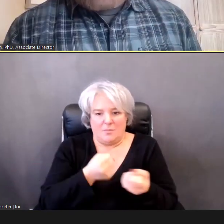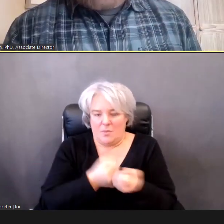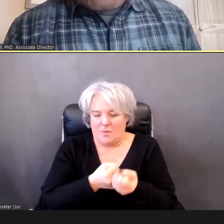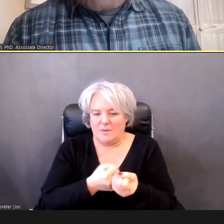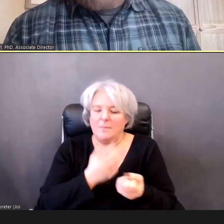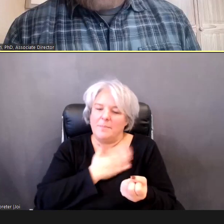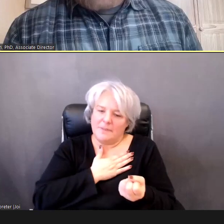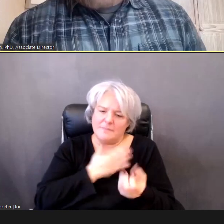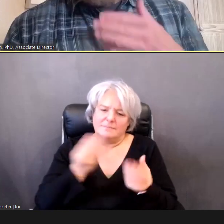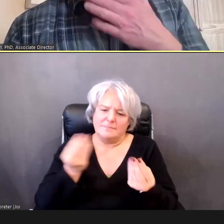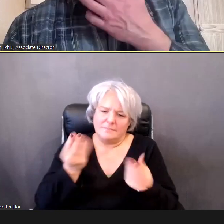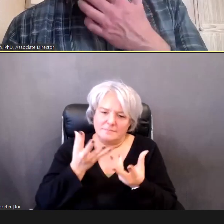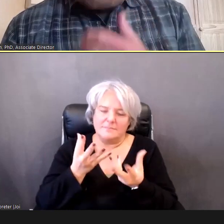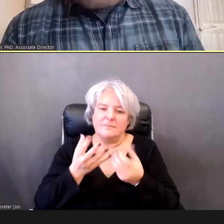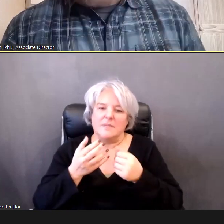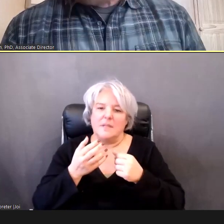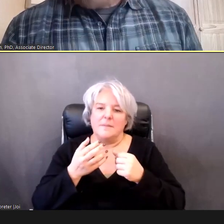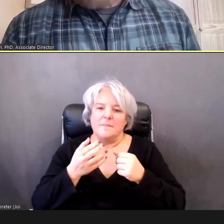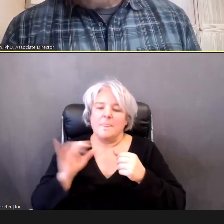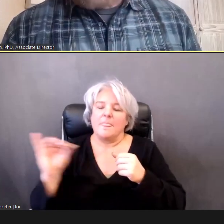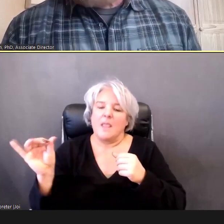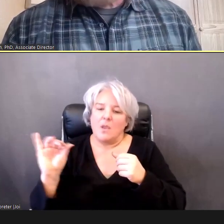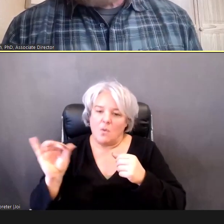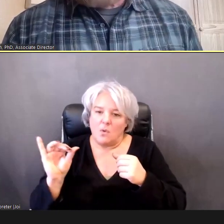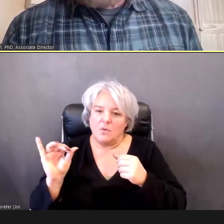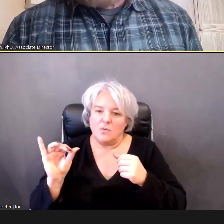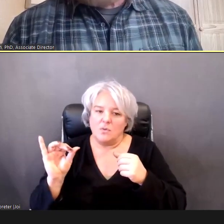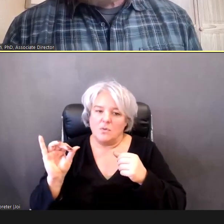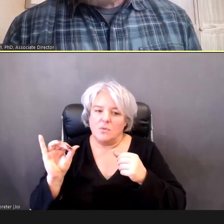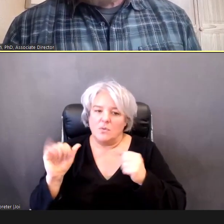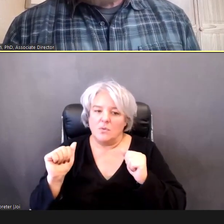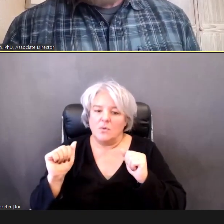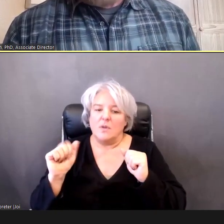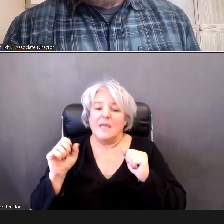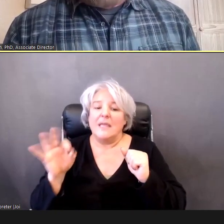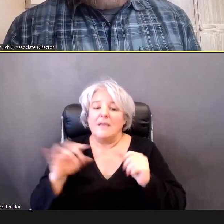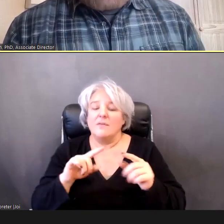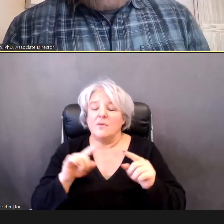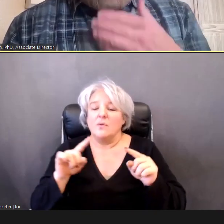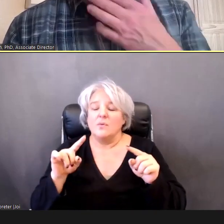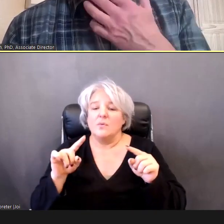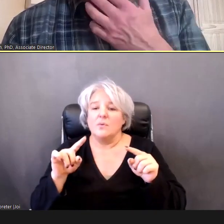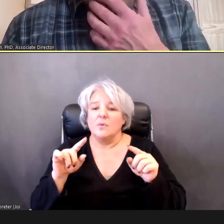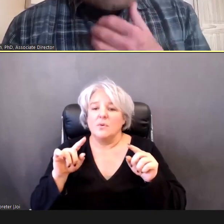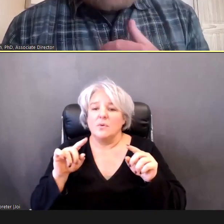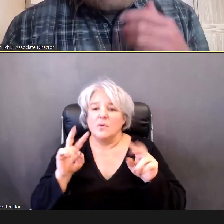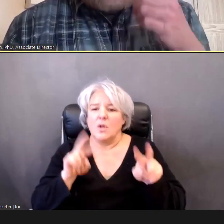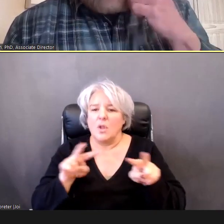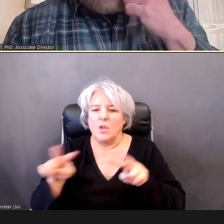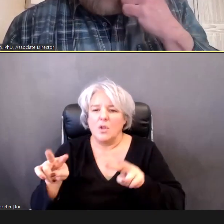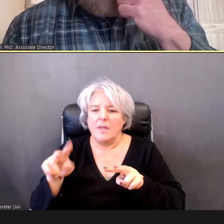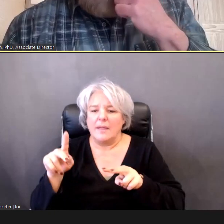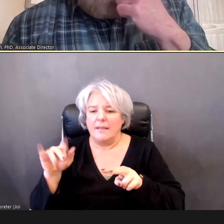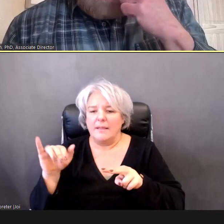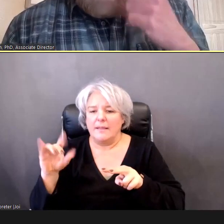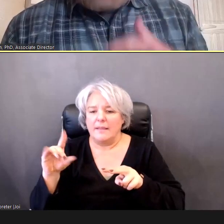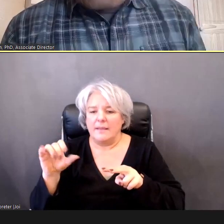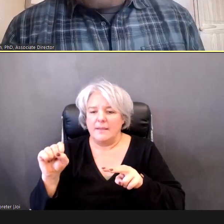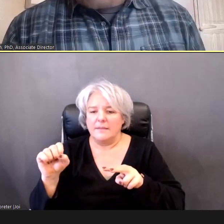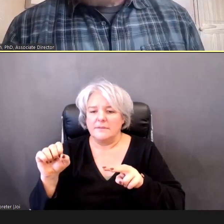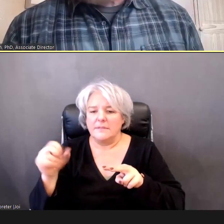us know also know that you if you go to